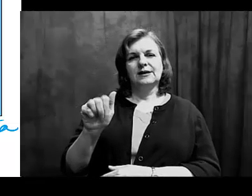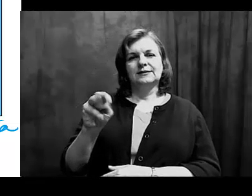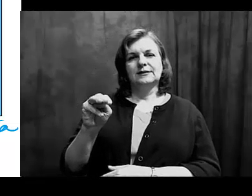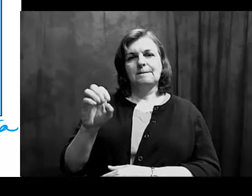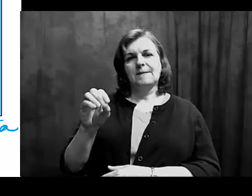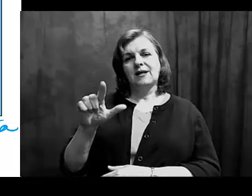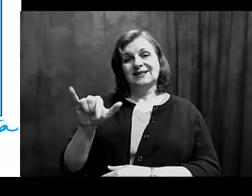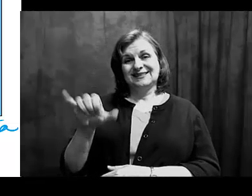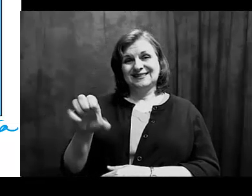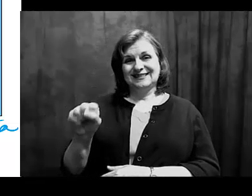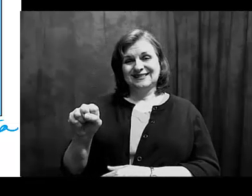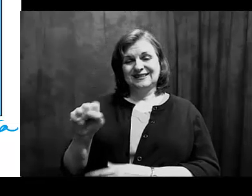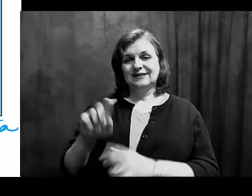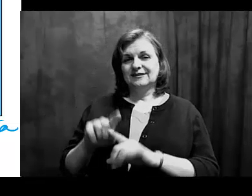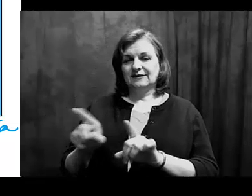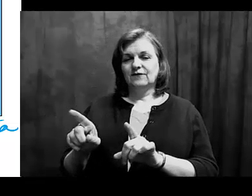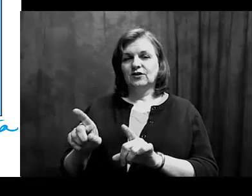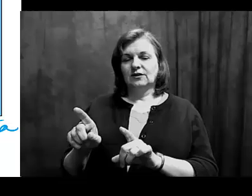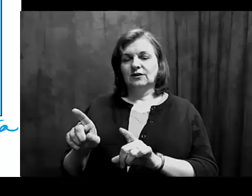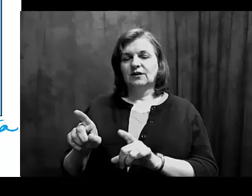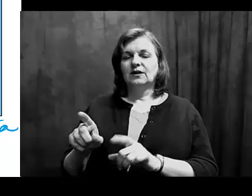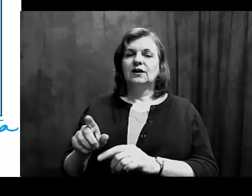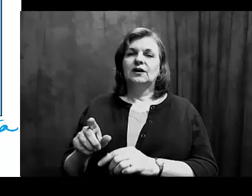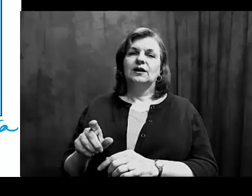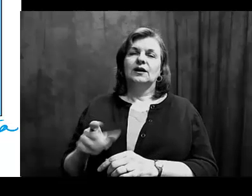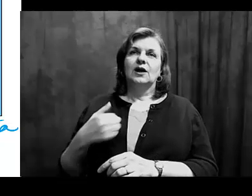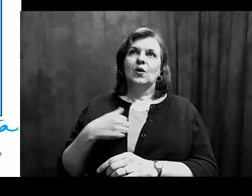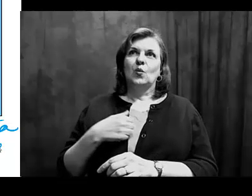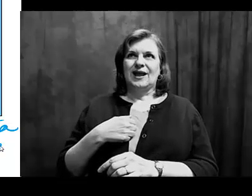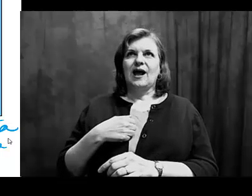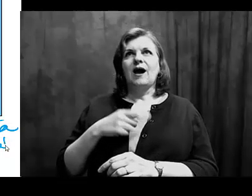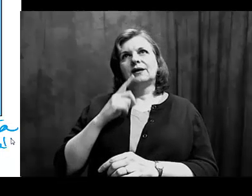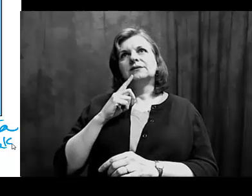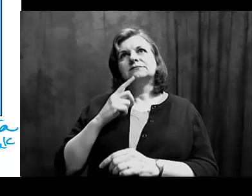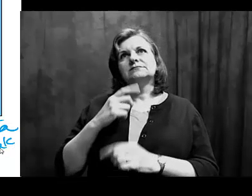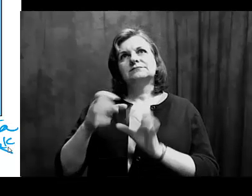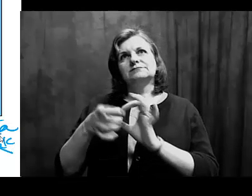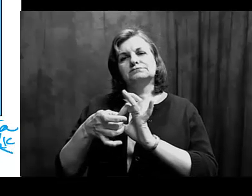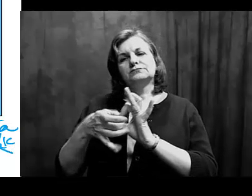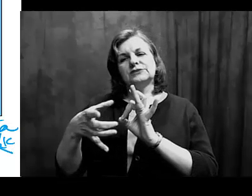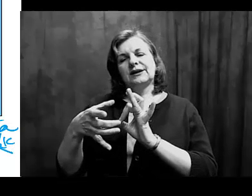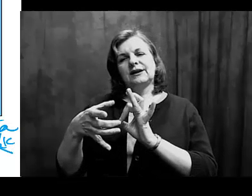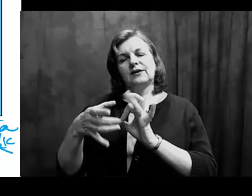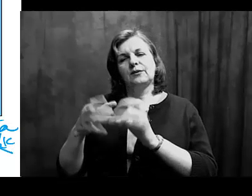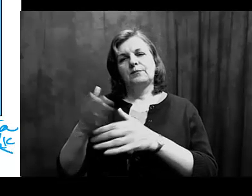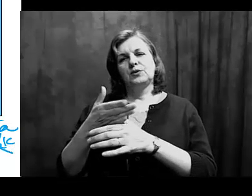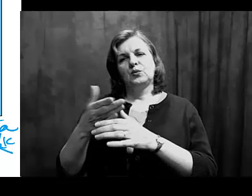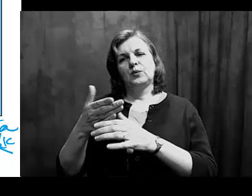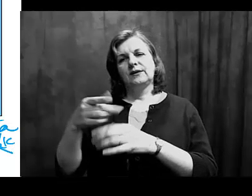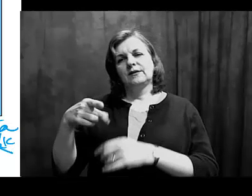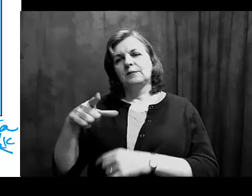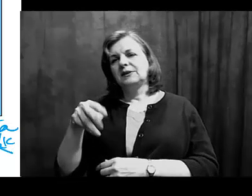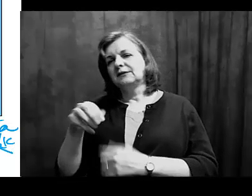lysis here -- does not mean break like it did up here [animal lysis]